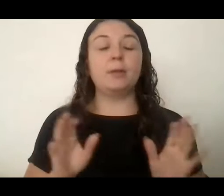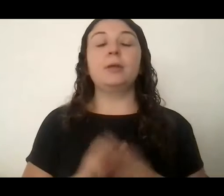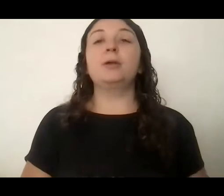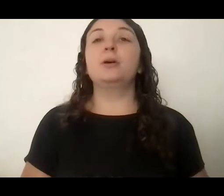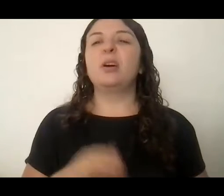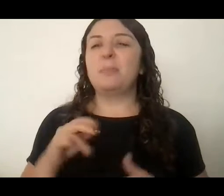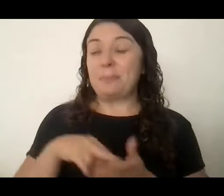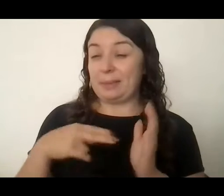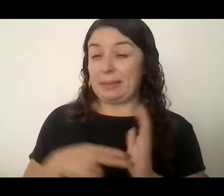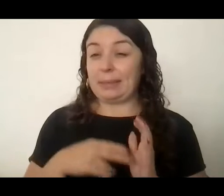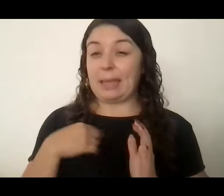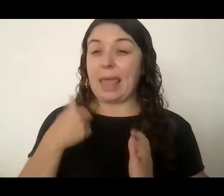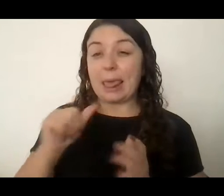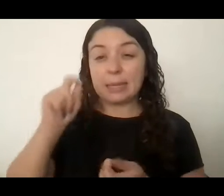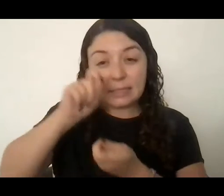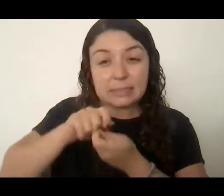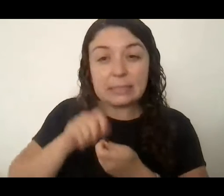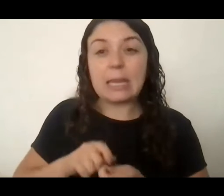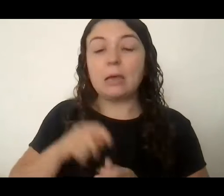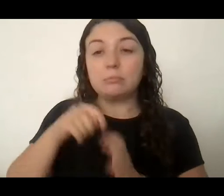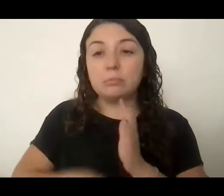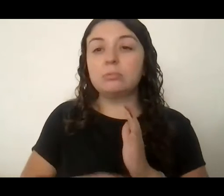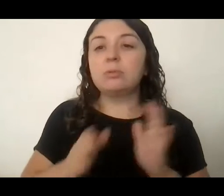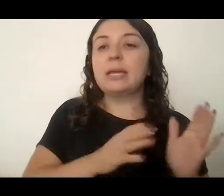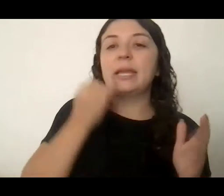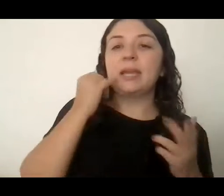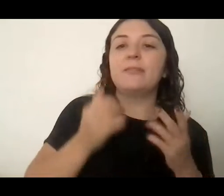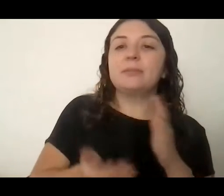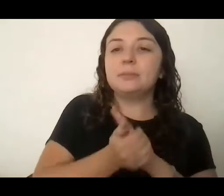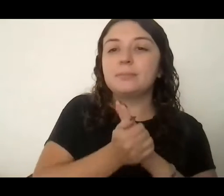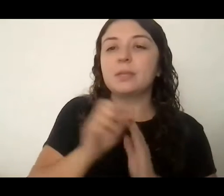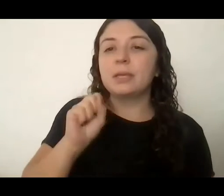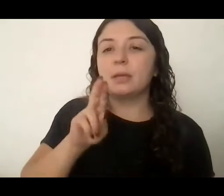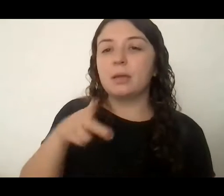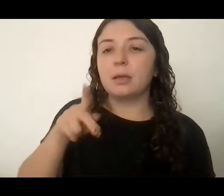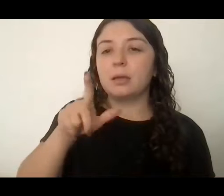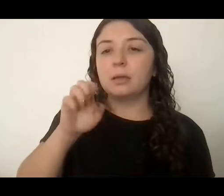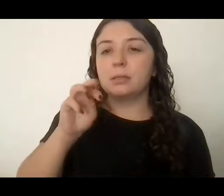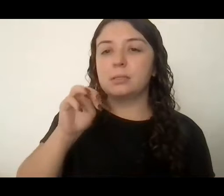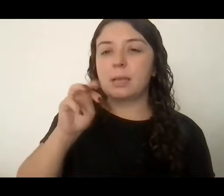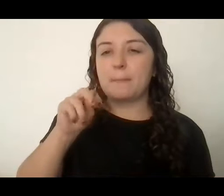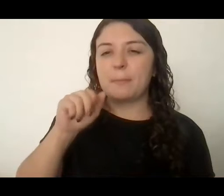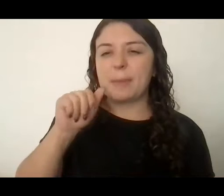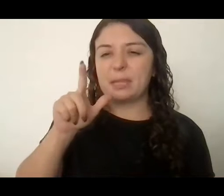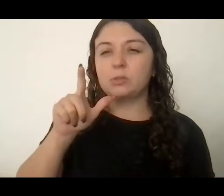going into any of the details around Supplemental Security Income, which is the other cash benefit